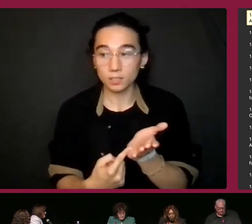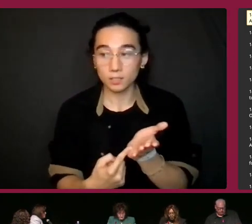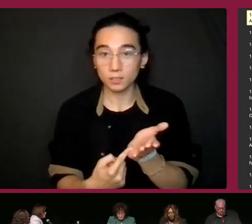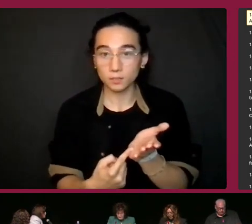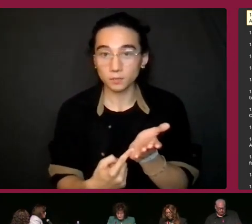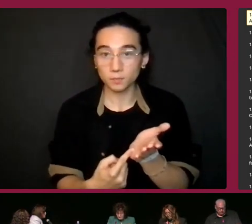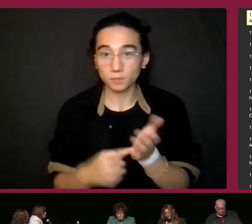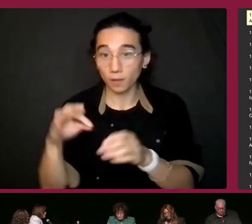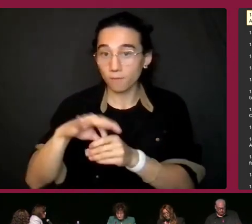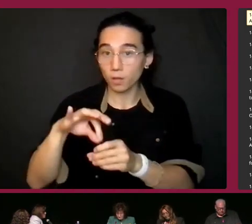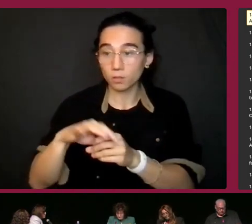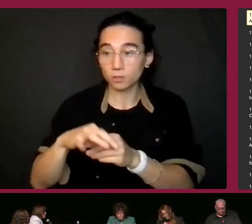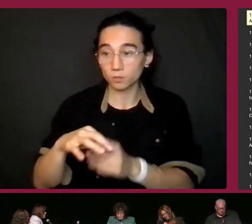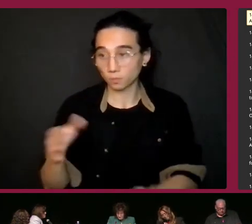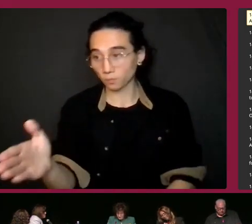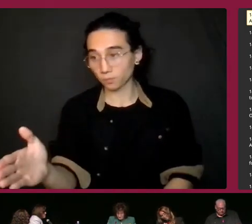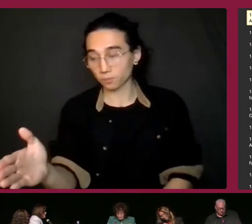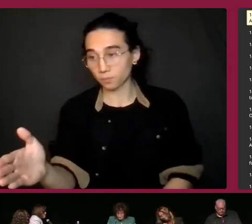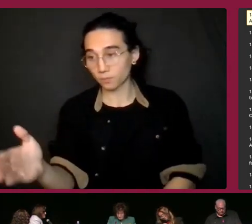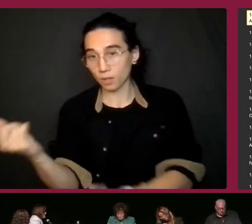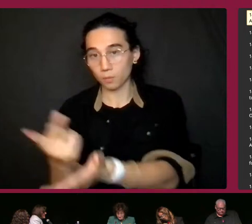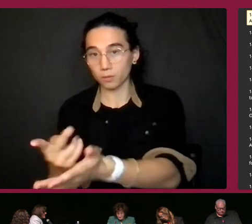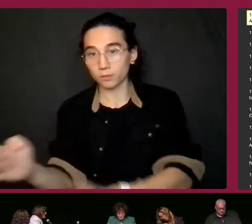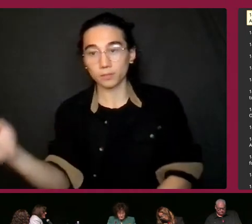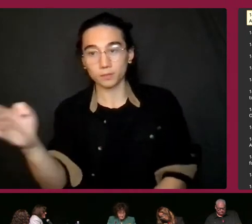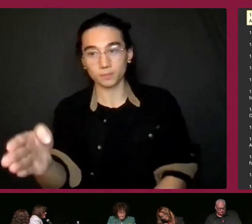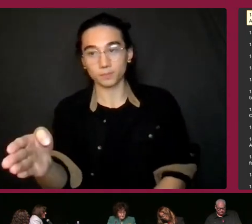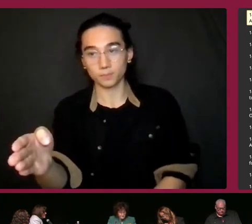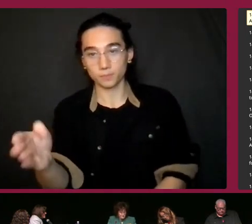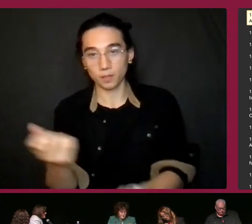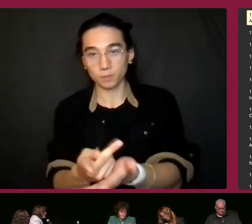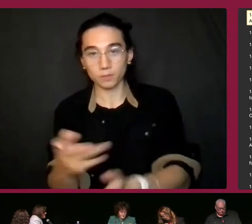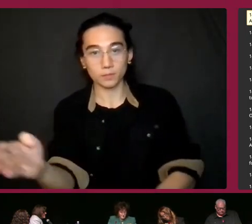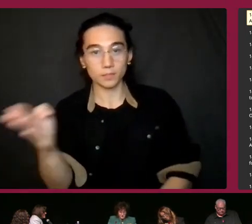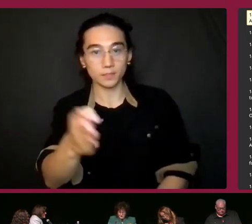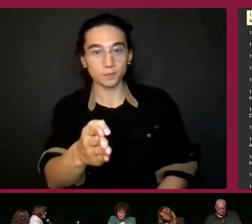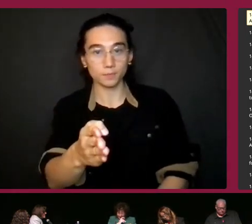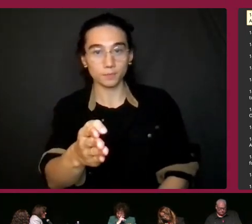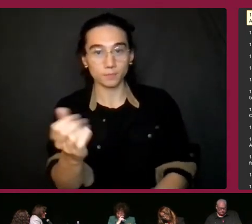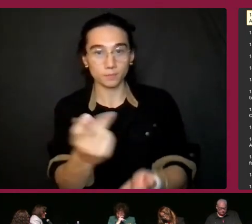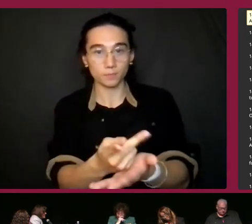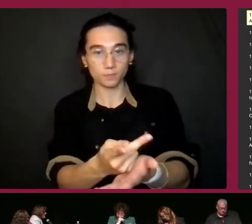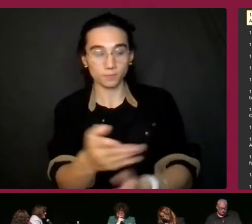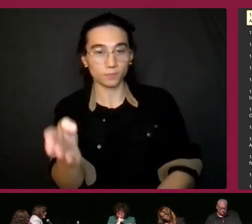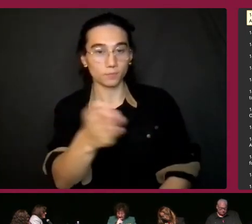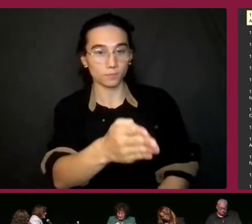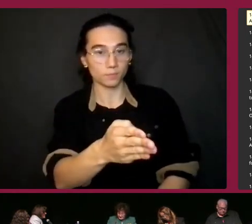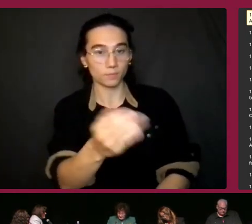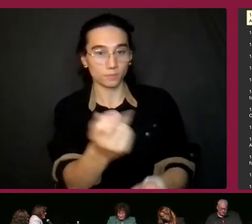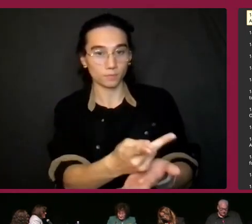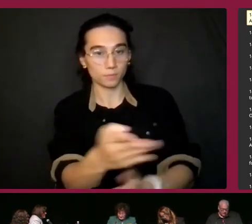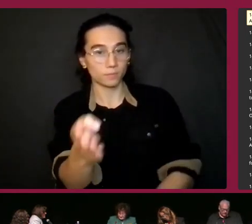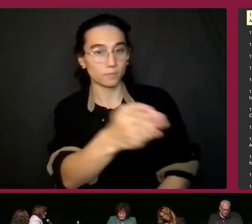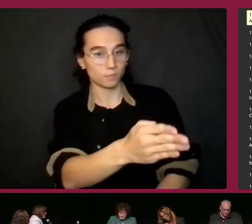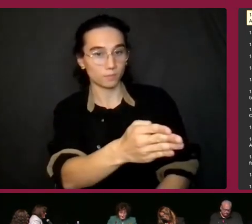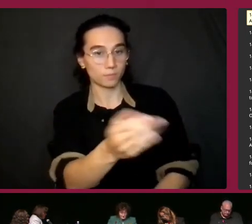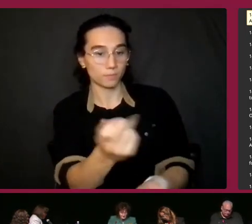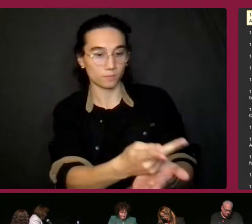Vote. Student Trustee Rivera? Approved. Trustee Gaines? Approved. Trustee Rives? Aye. Trustee Buffalo? Yes. Trustee Adams? Aye. Trustee Harvey?